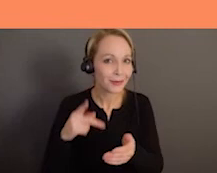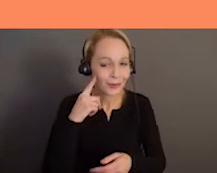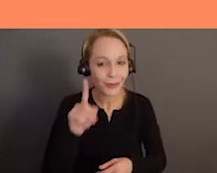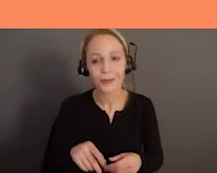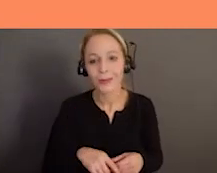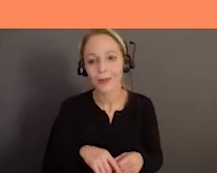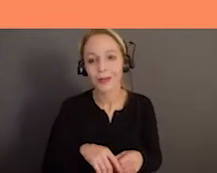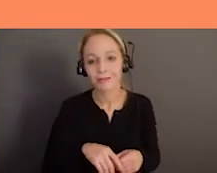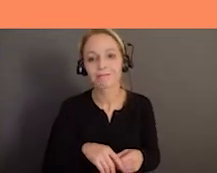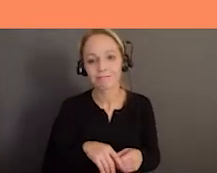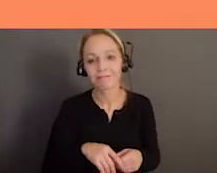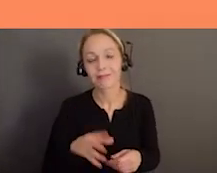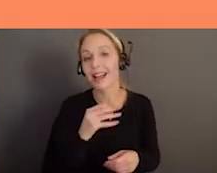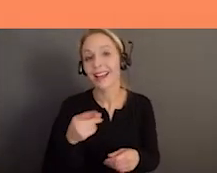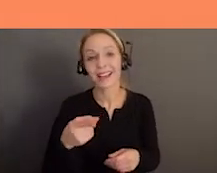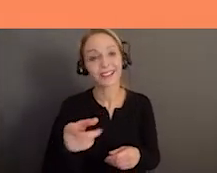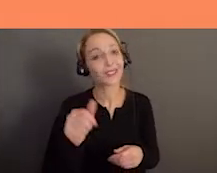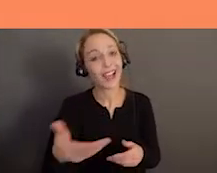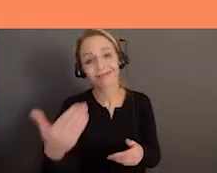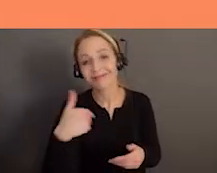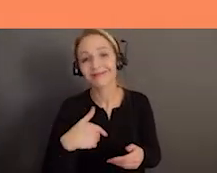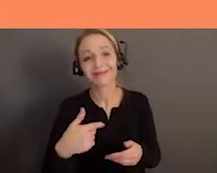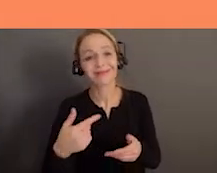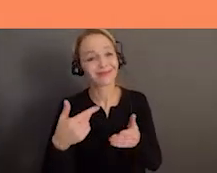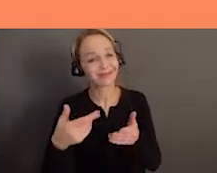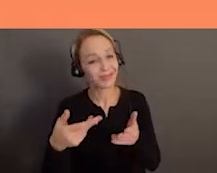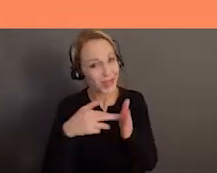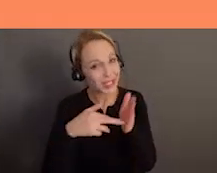YOU ARE WELCOME TO REGISTER FOR MORE INFORMATION ON